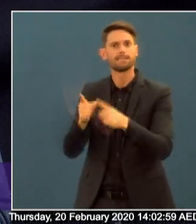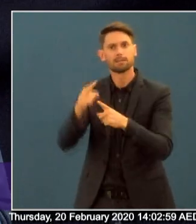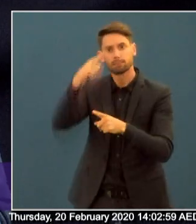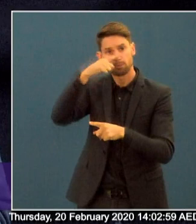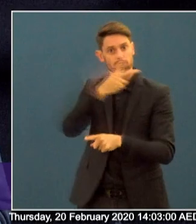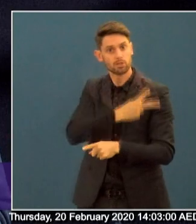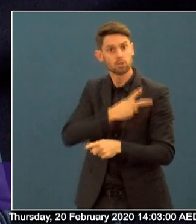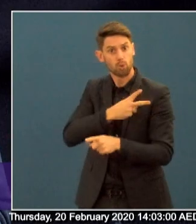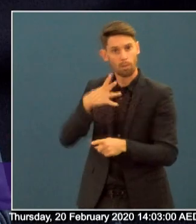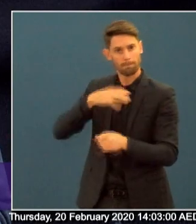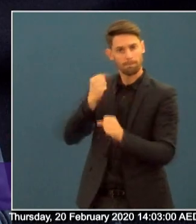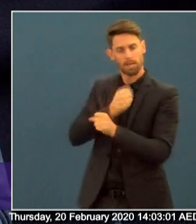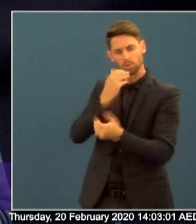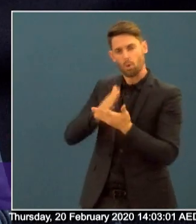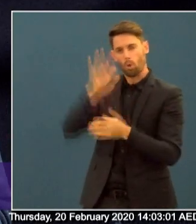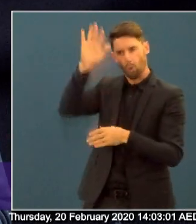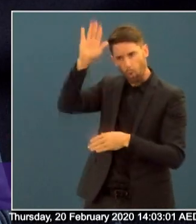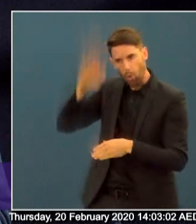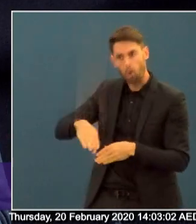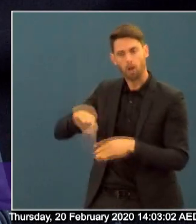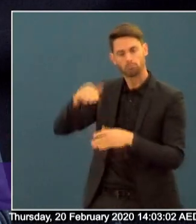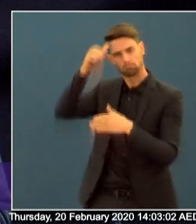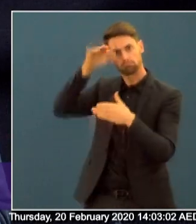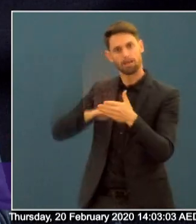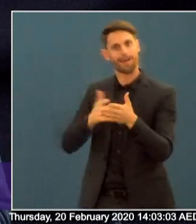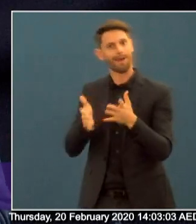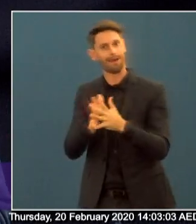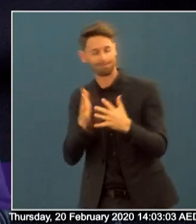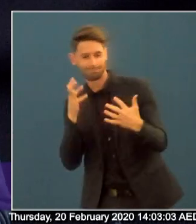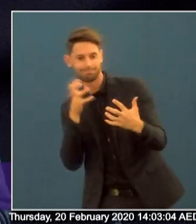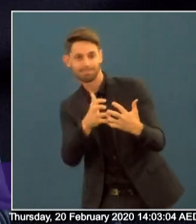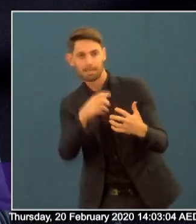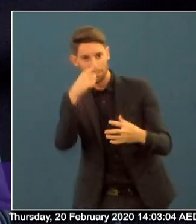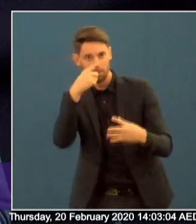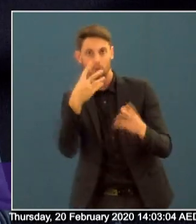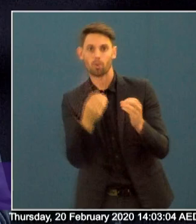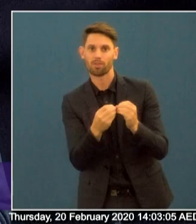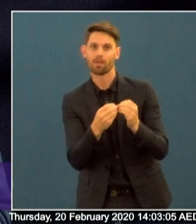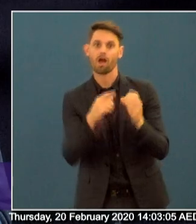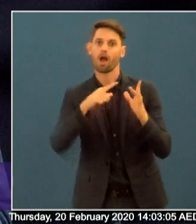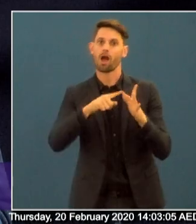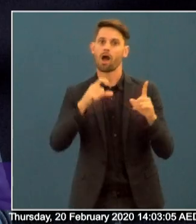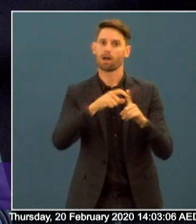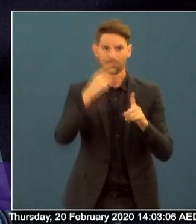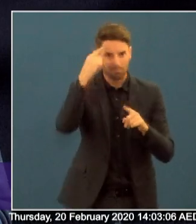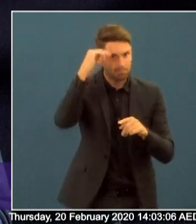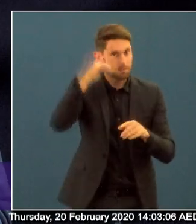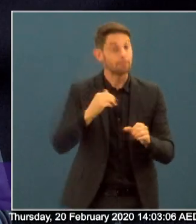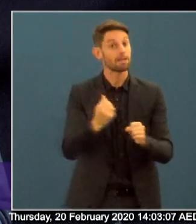accommodate the needs of people with intellectual disability, to make the health services accessible around mental health.